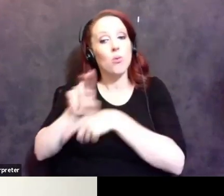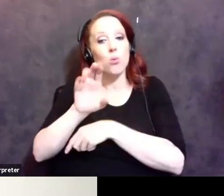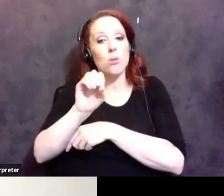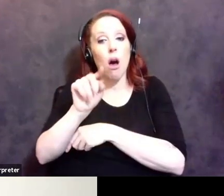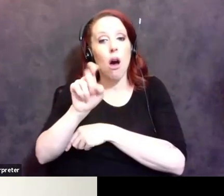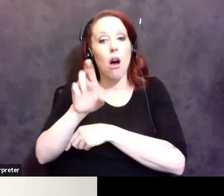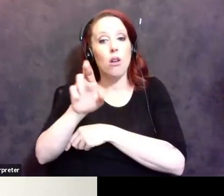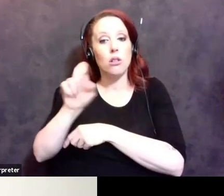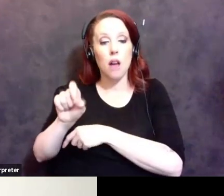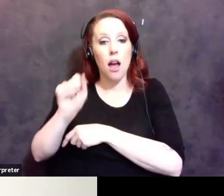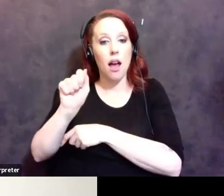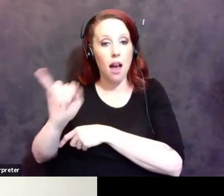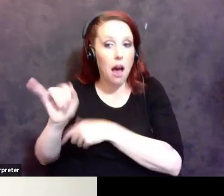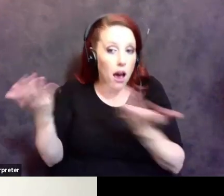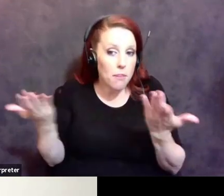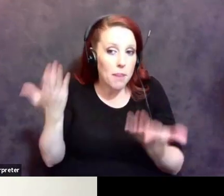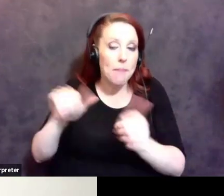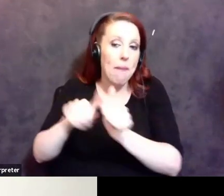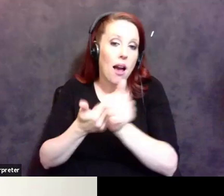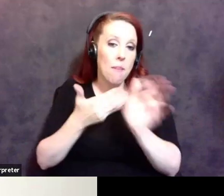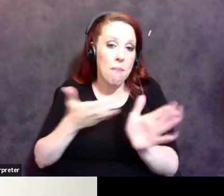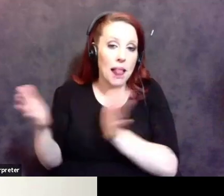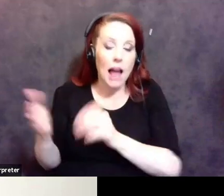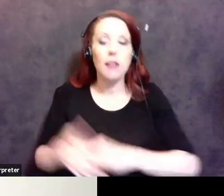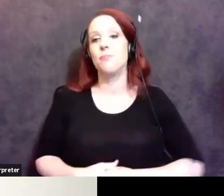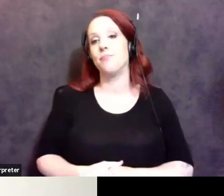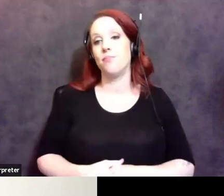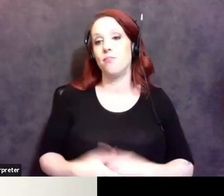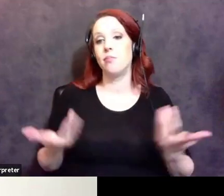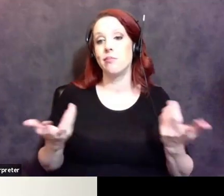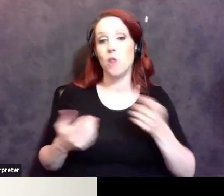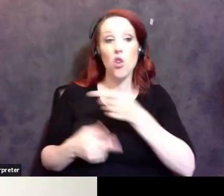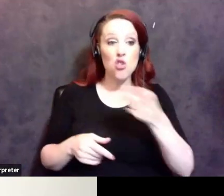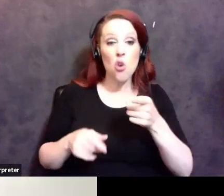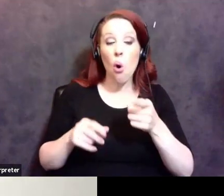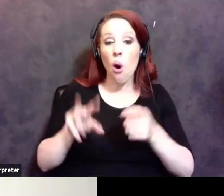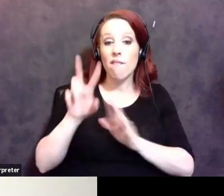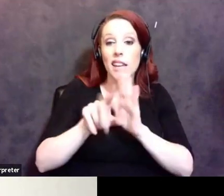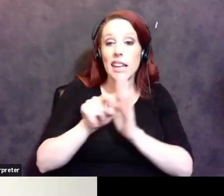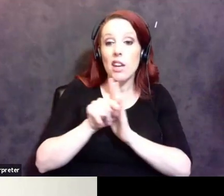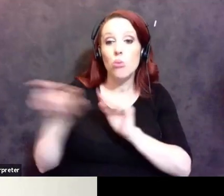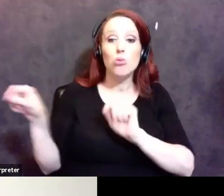plan. And then are you captioning the videos that you are posting to your social media?